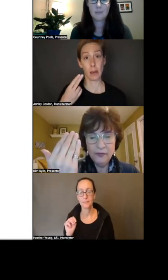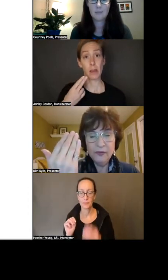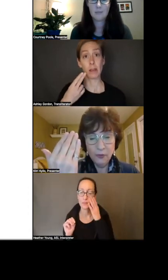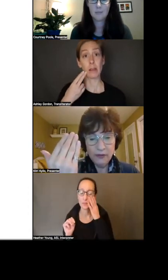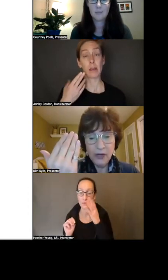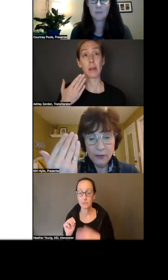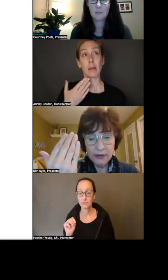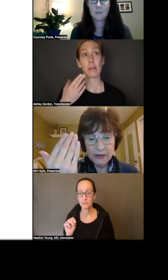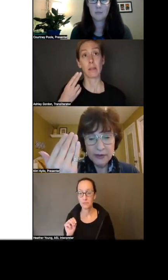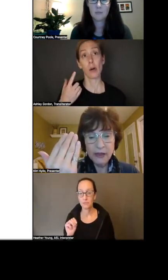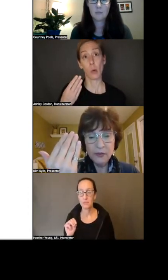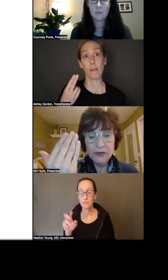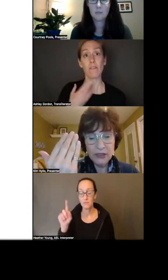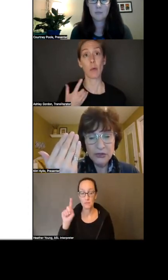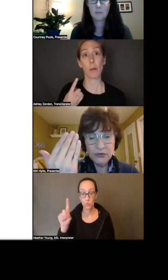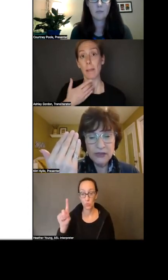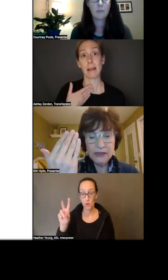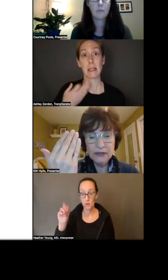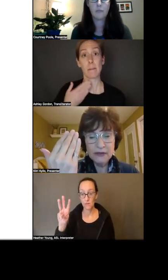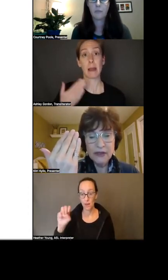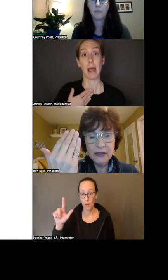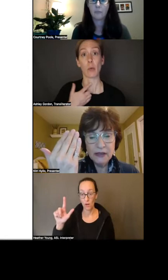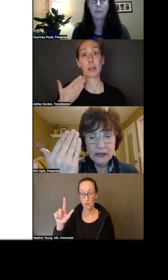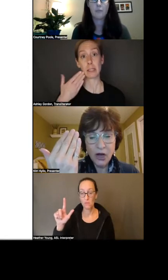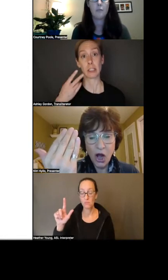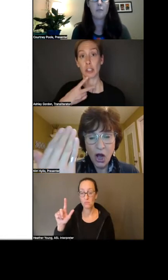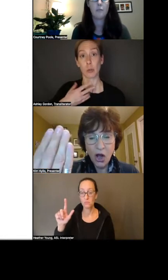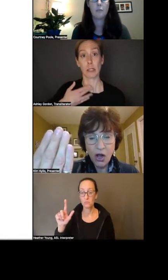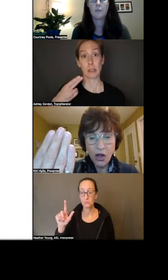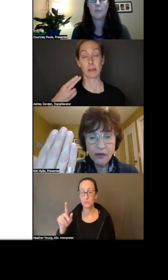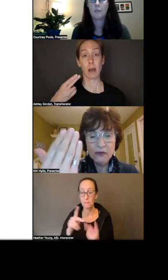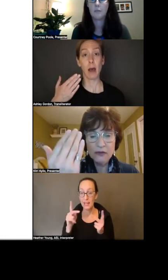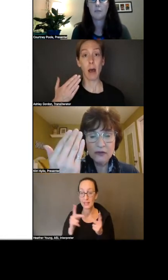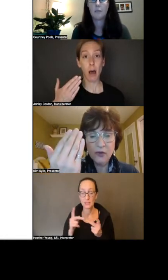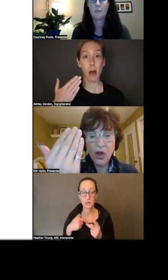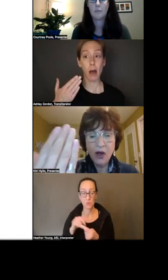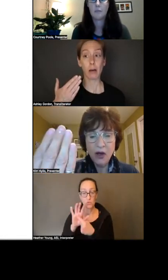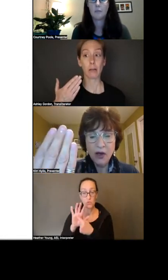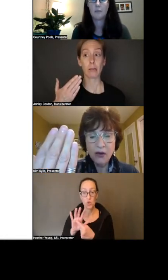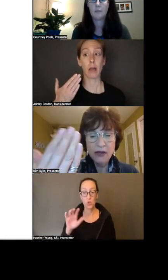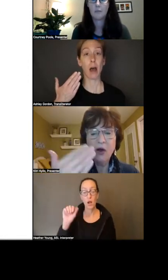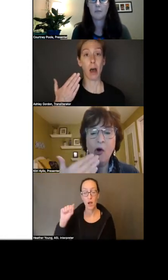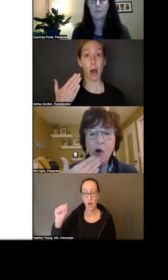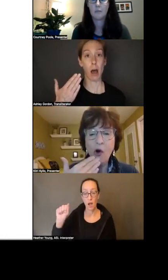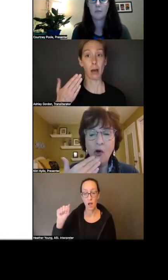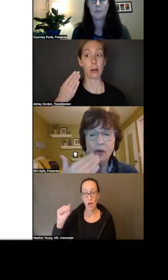the one vowel placement that I will teach you is ah. So, ah. Not aww,